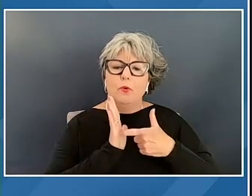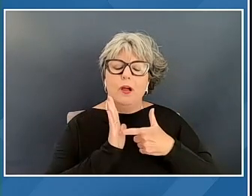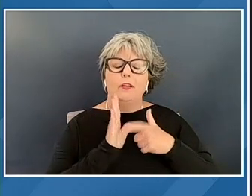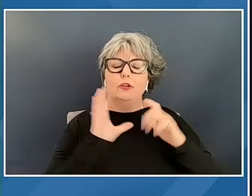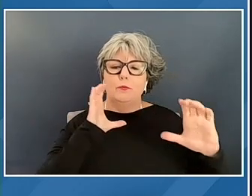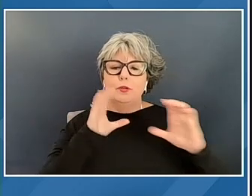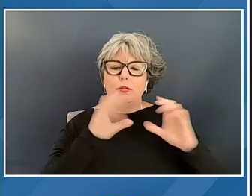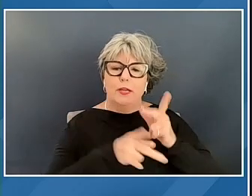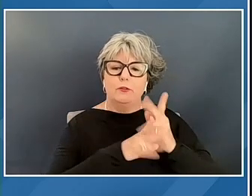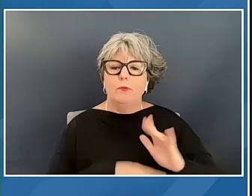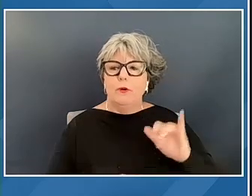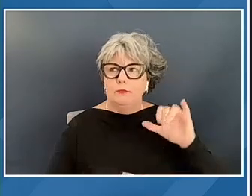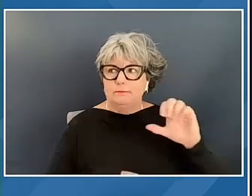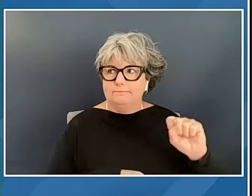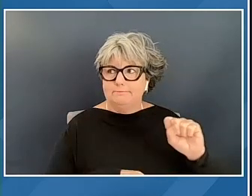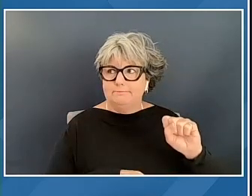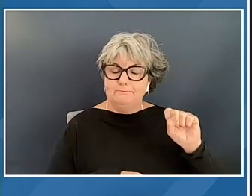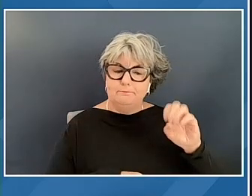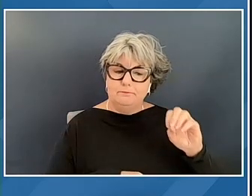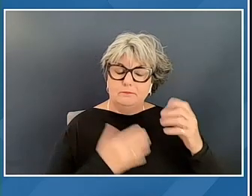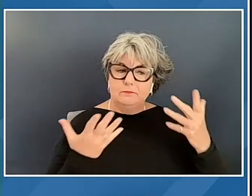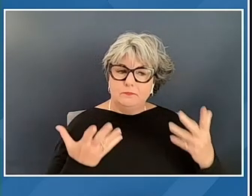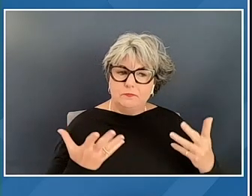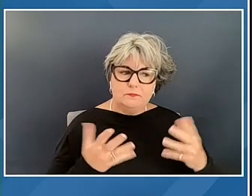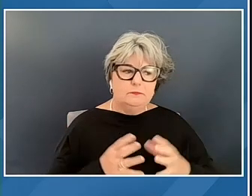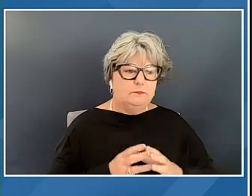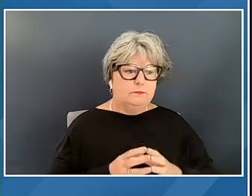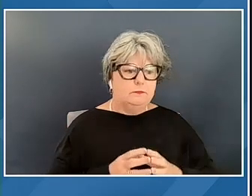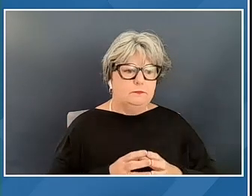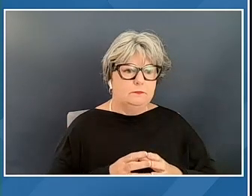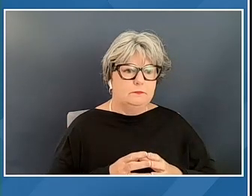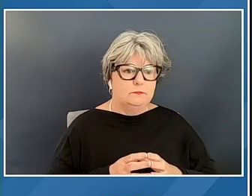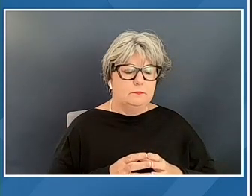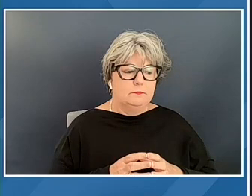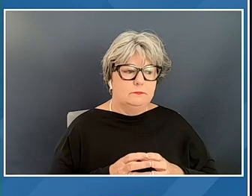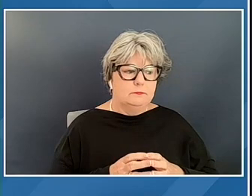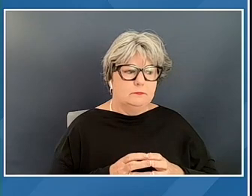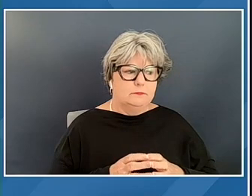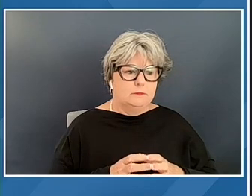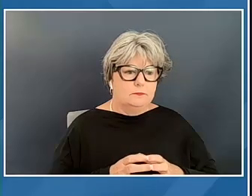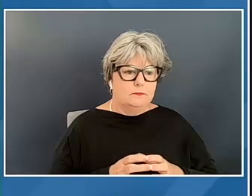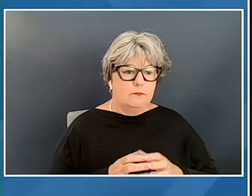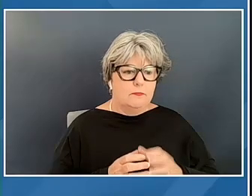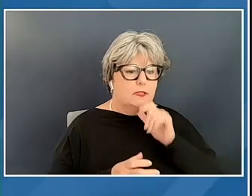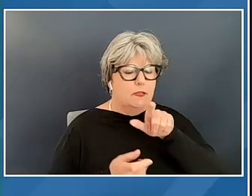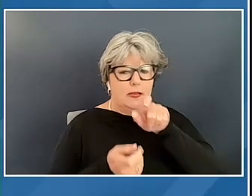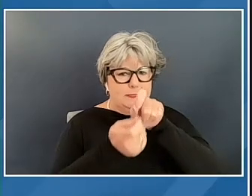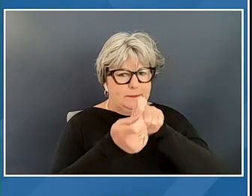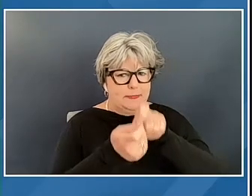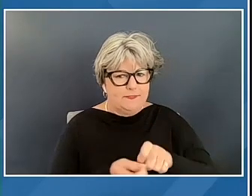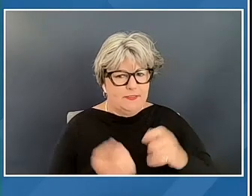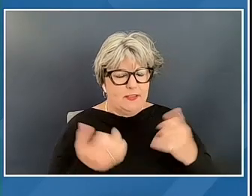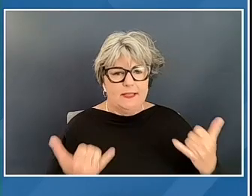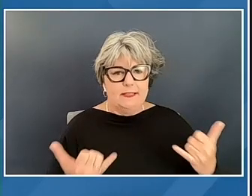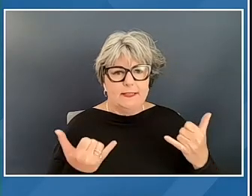So without going into specificity right now, because I am not on the operations